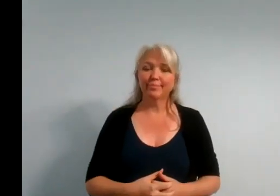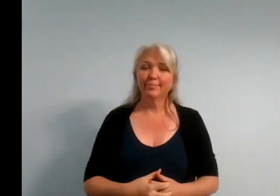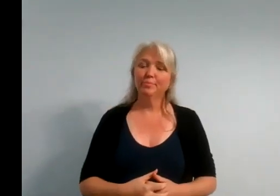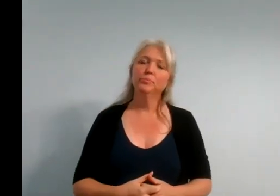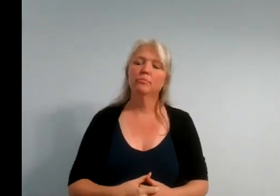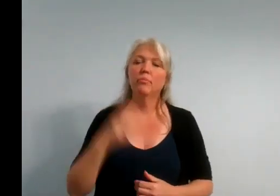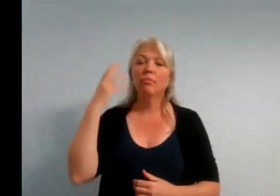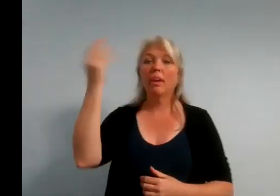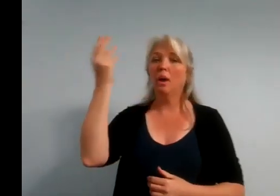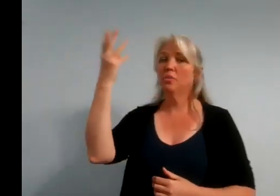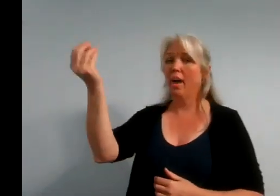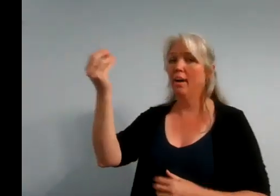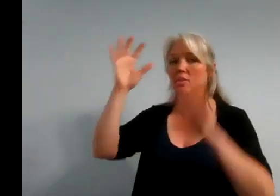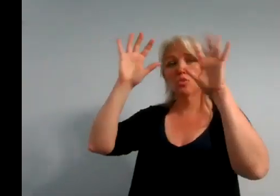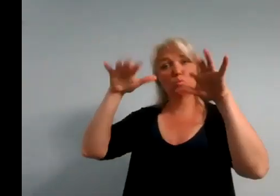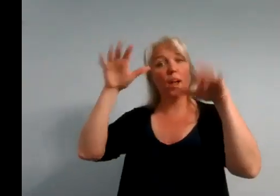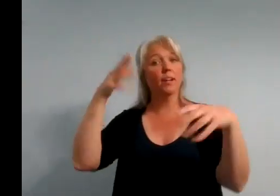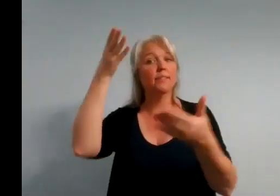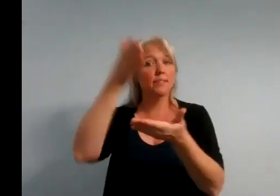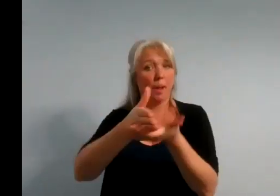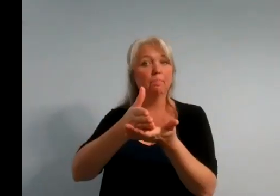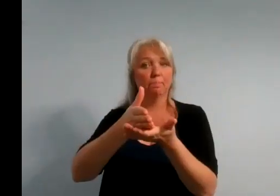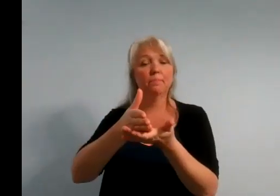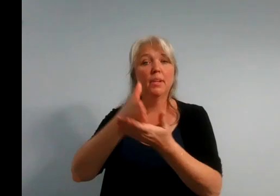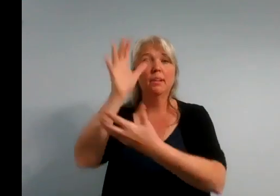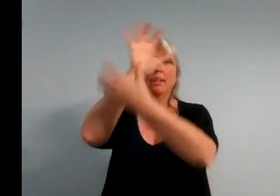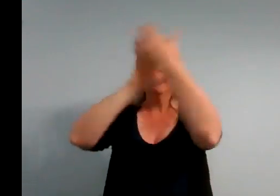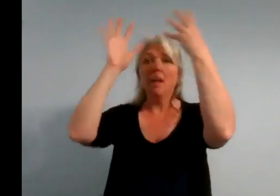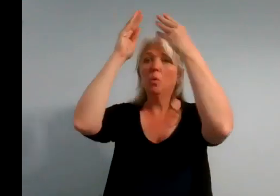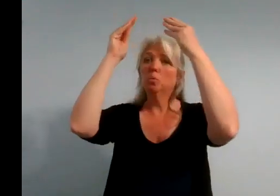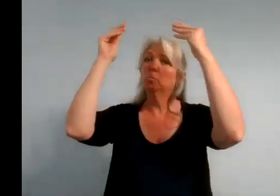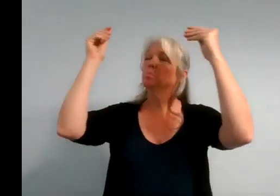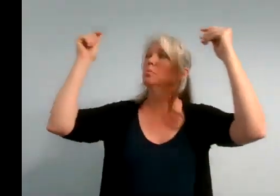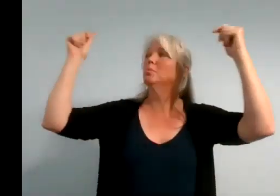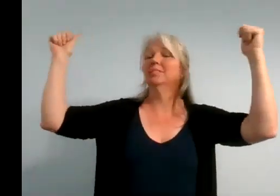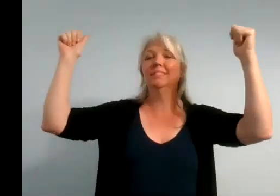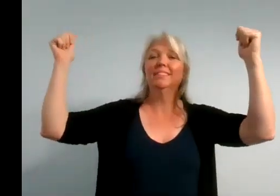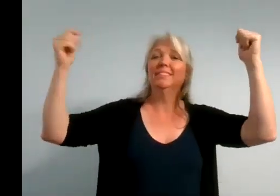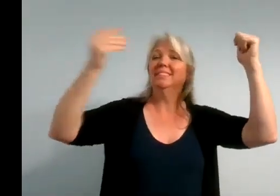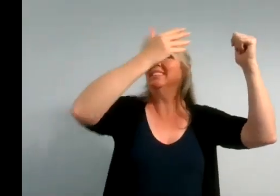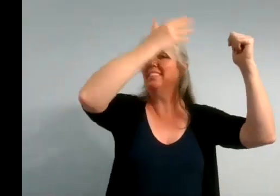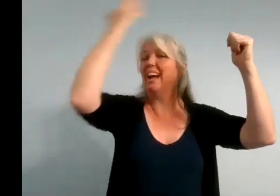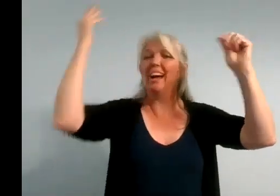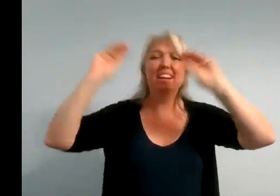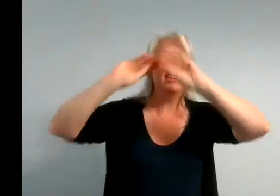Outside, the rain had stopped and the clouds had gone away and the sky was so clear it seemed